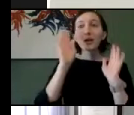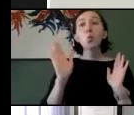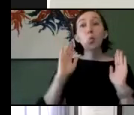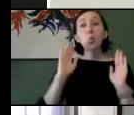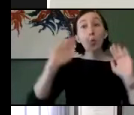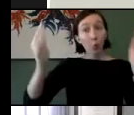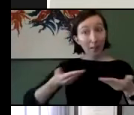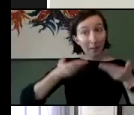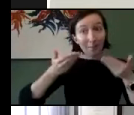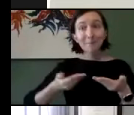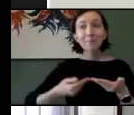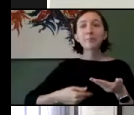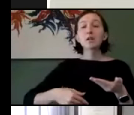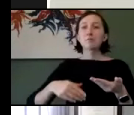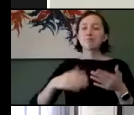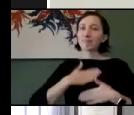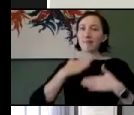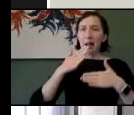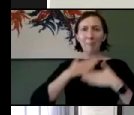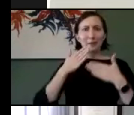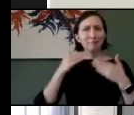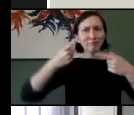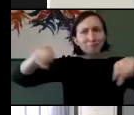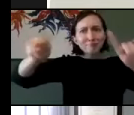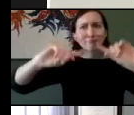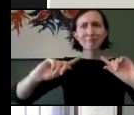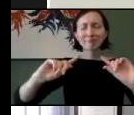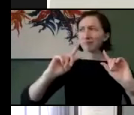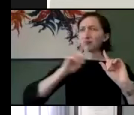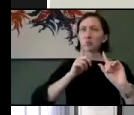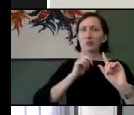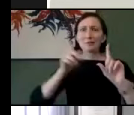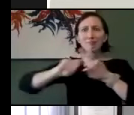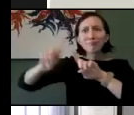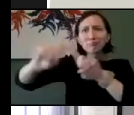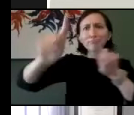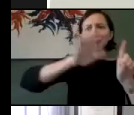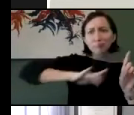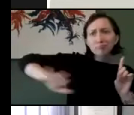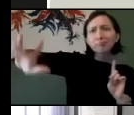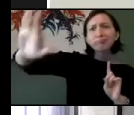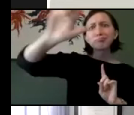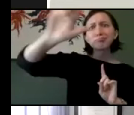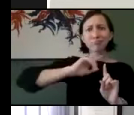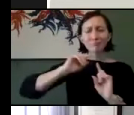We are excited to have all of you from all over the country, all the states and territories.